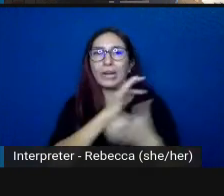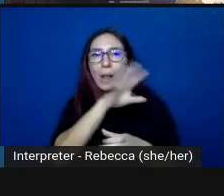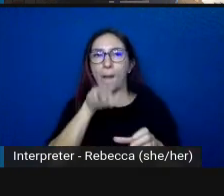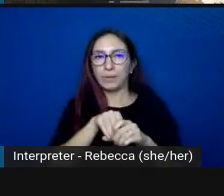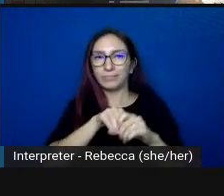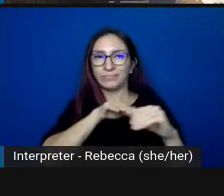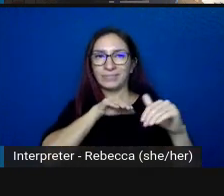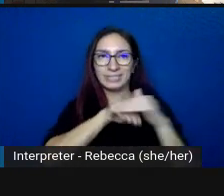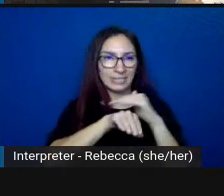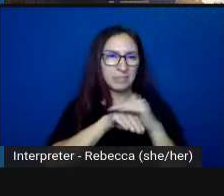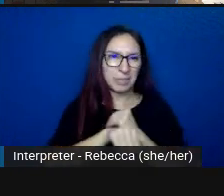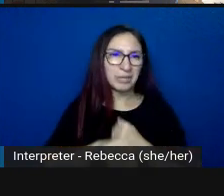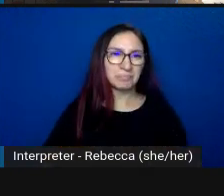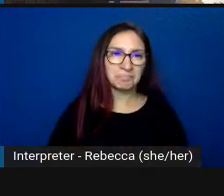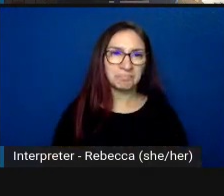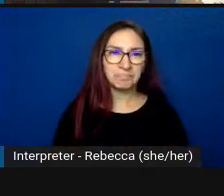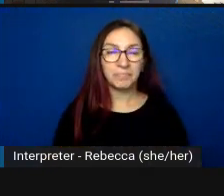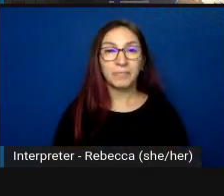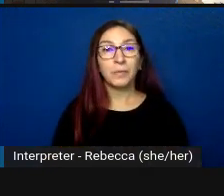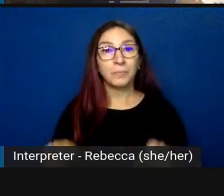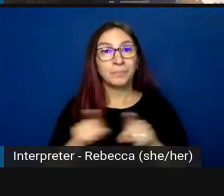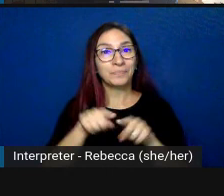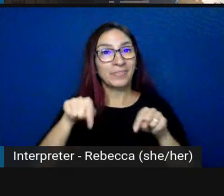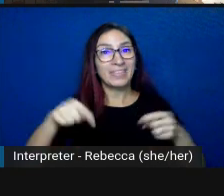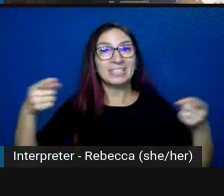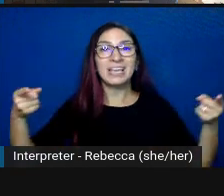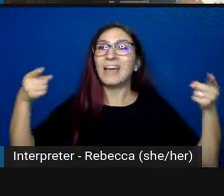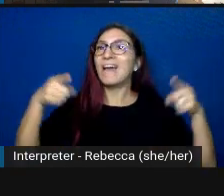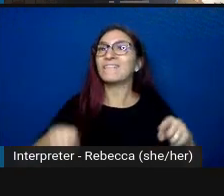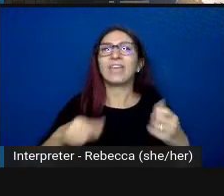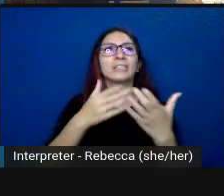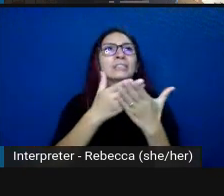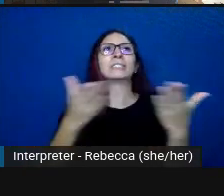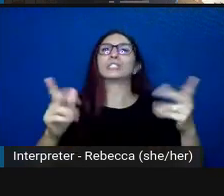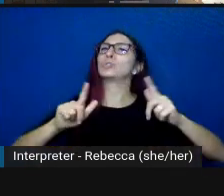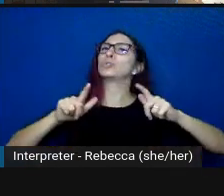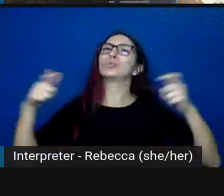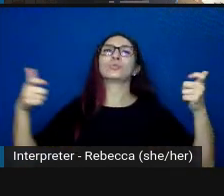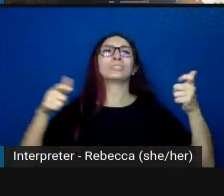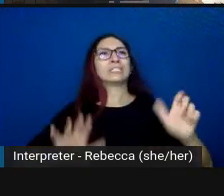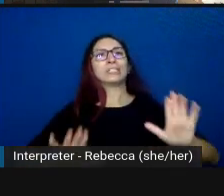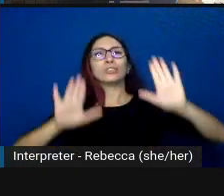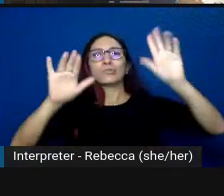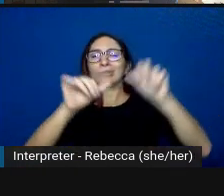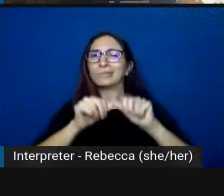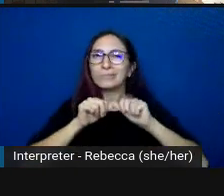Also, this event is great, is huge. Keep promoting and teaching accessibility.